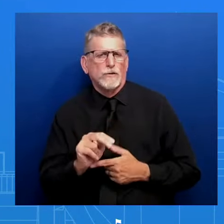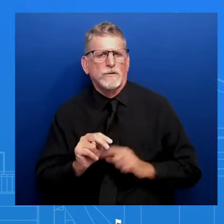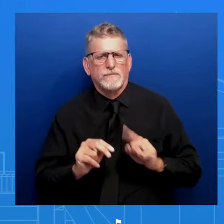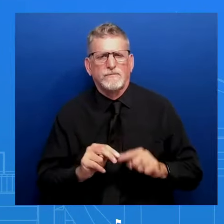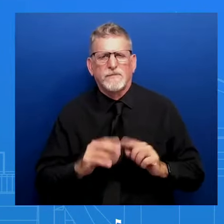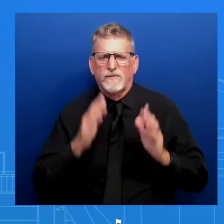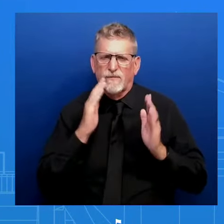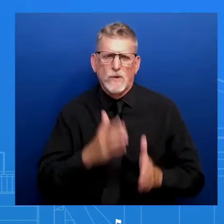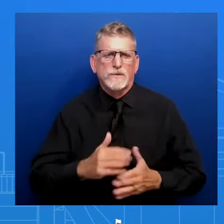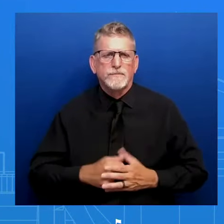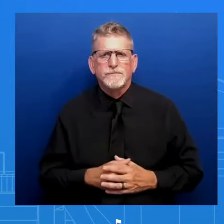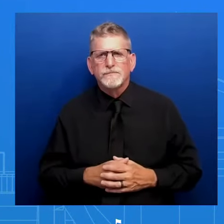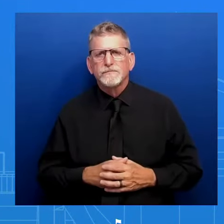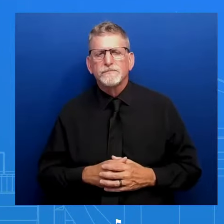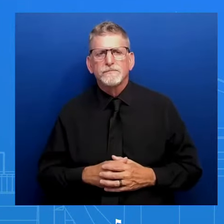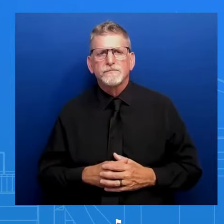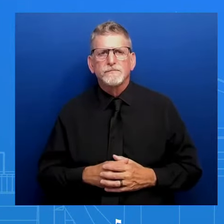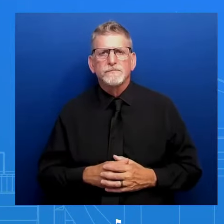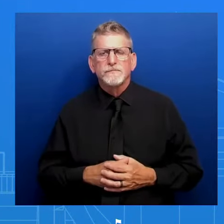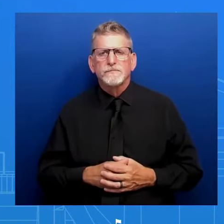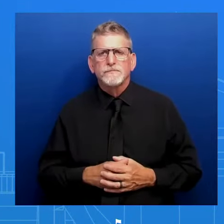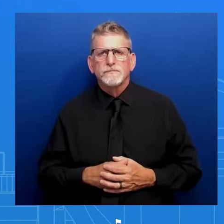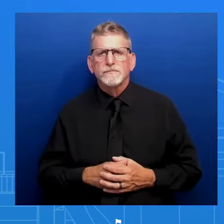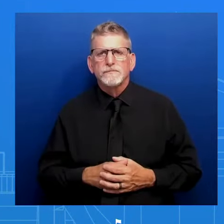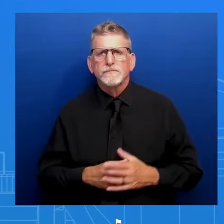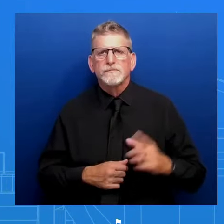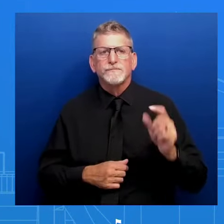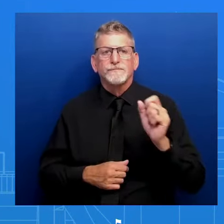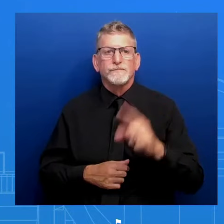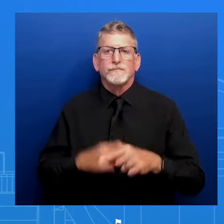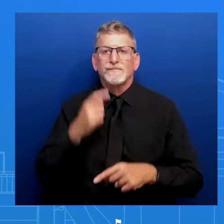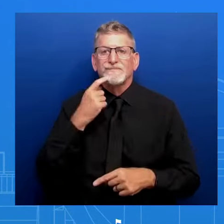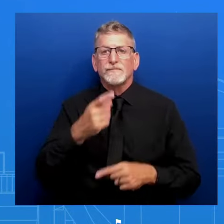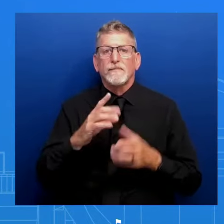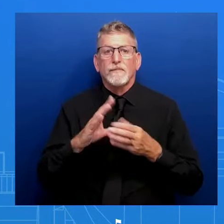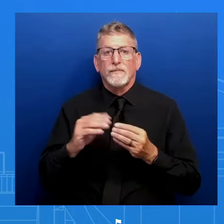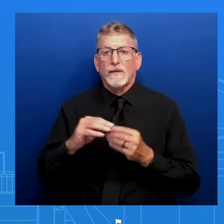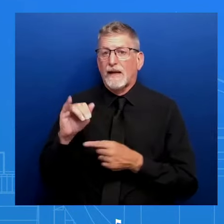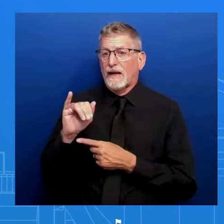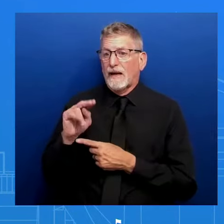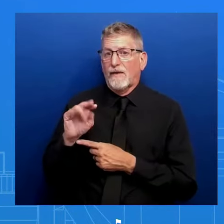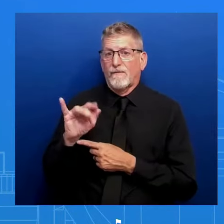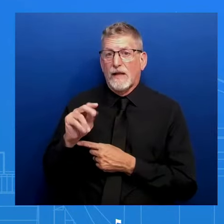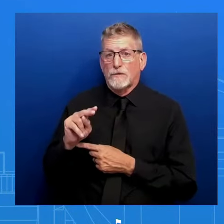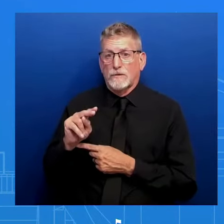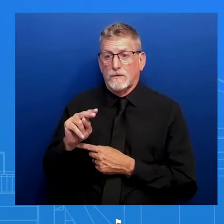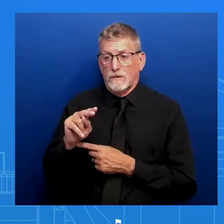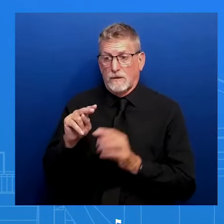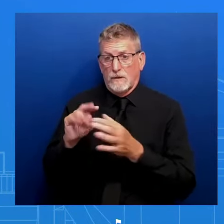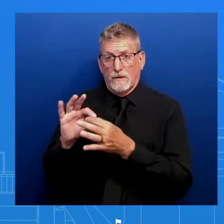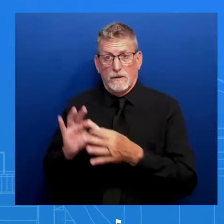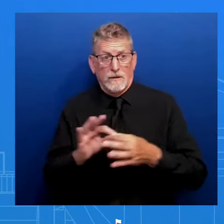Is that based upon a forecast coming from the President's economic advisors? Ms. Jean-Pierre: That's based on the facts.